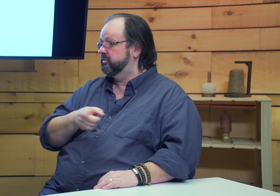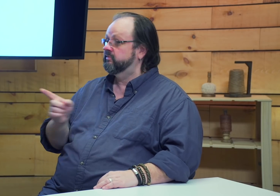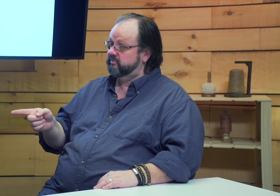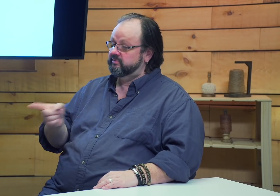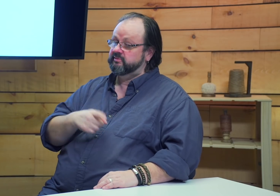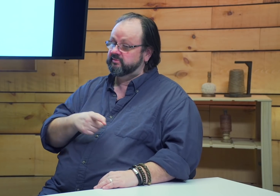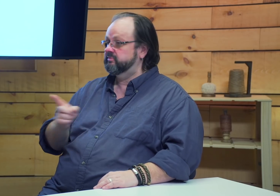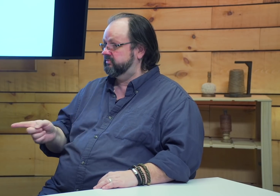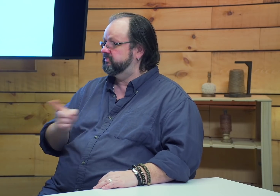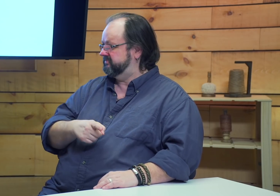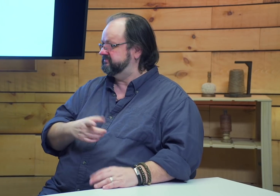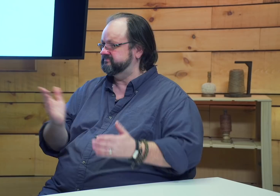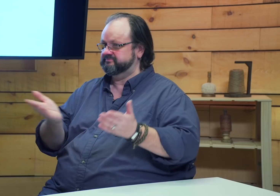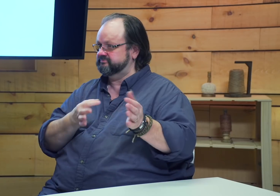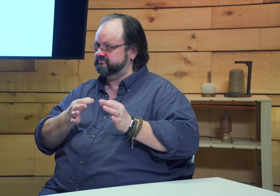Then you just point to where you placed the people.